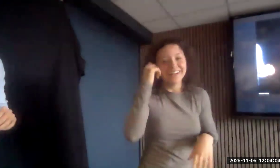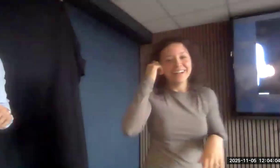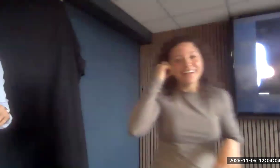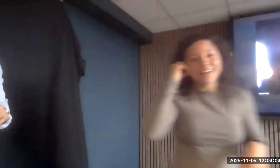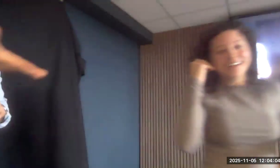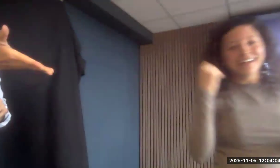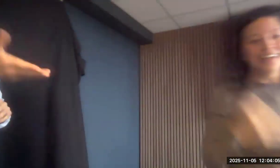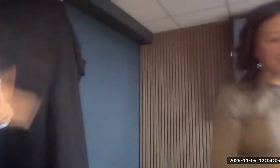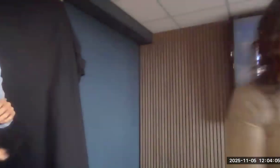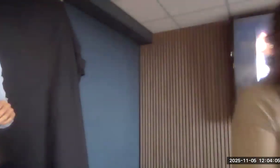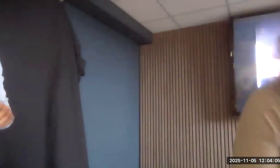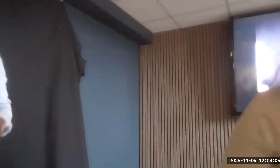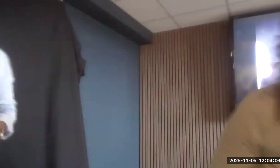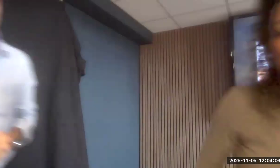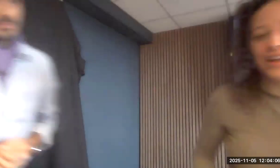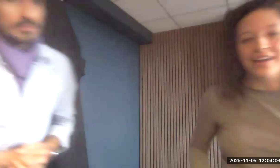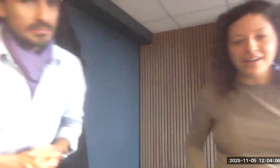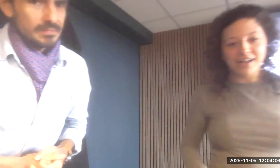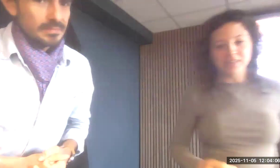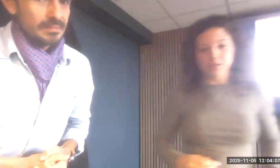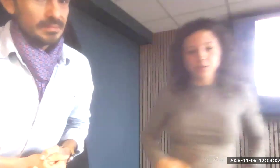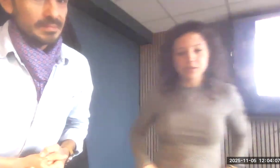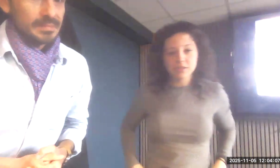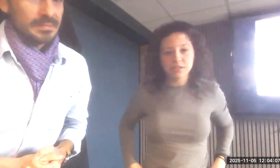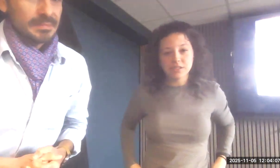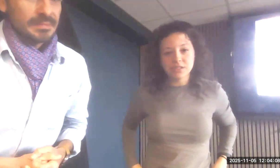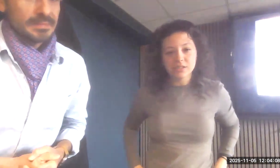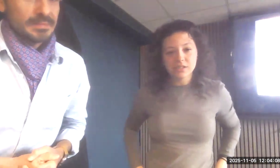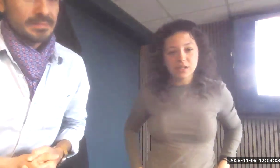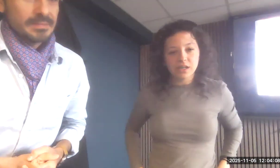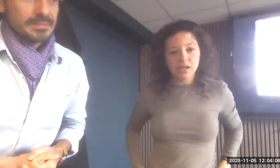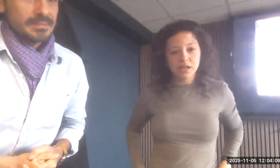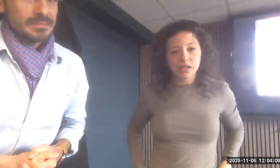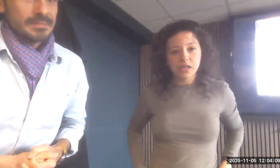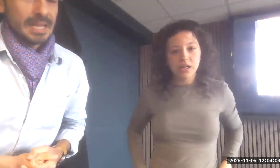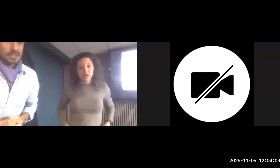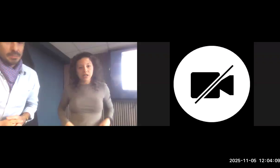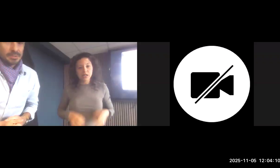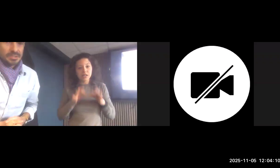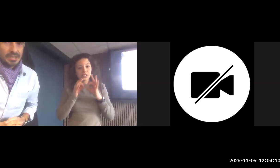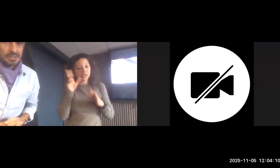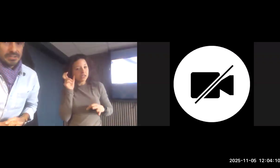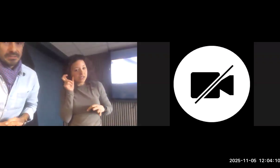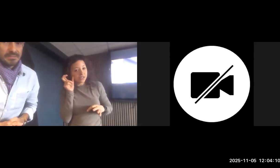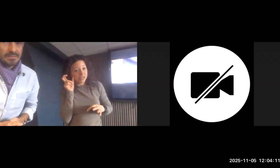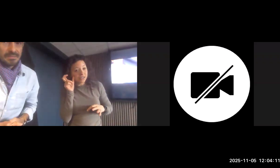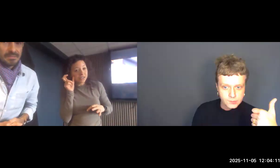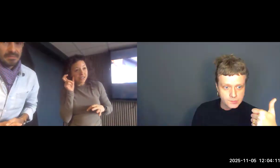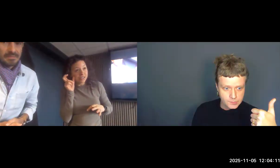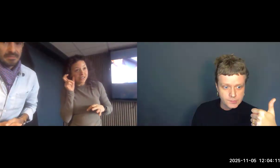Hello? Hello? Can interpreters hear us?